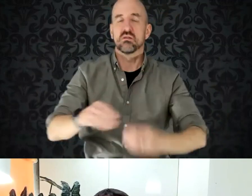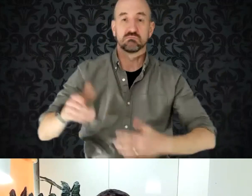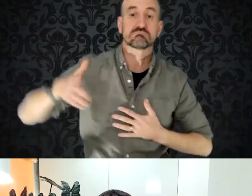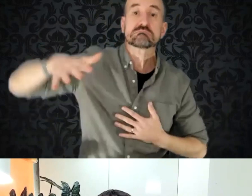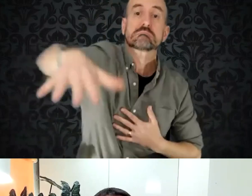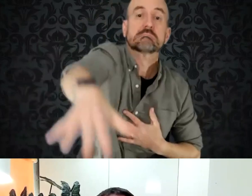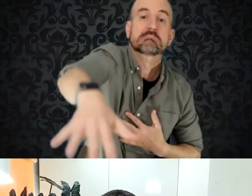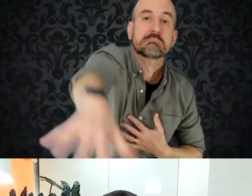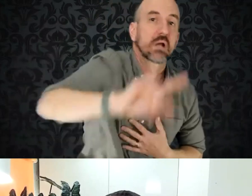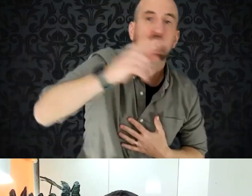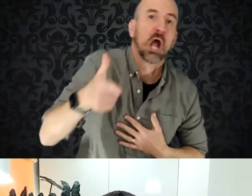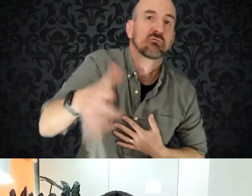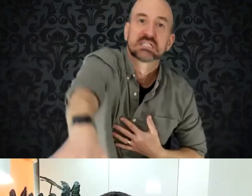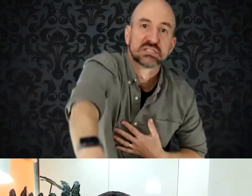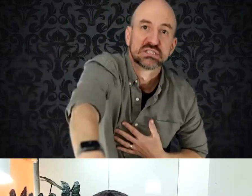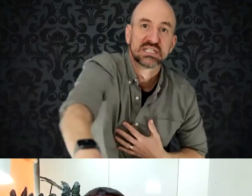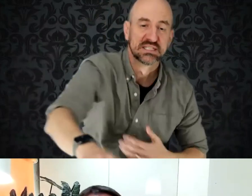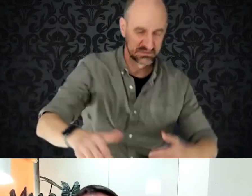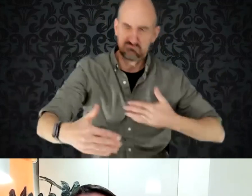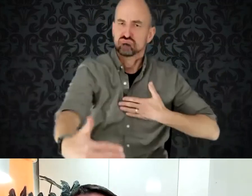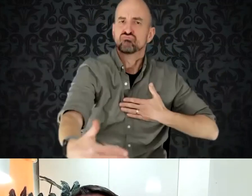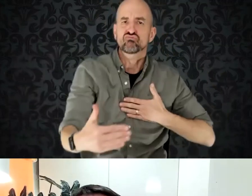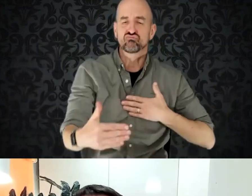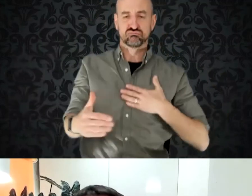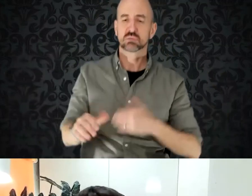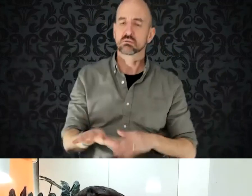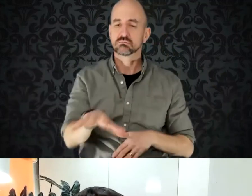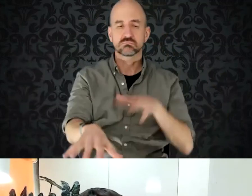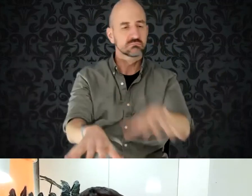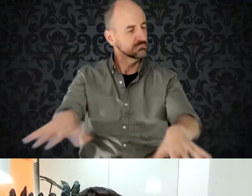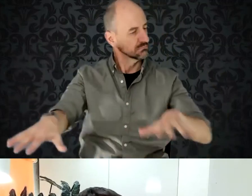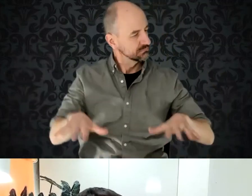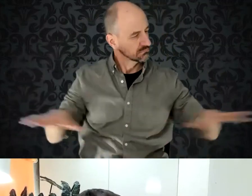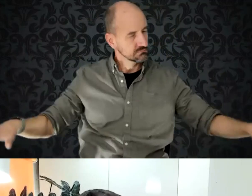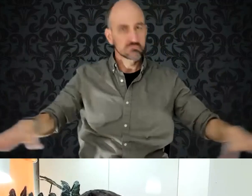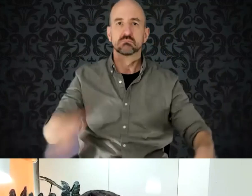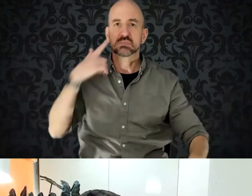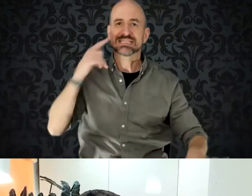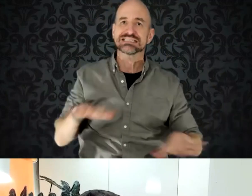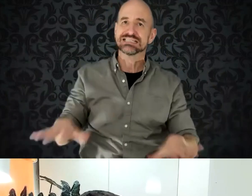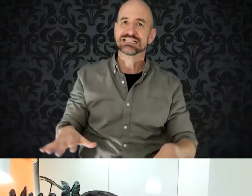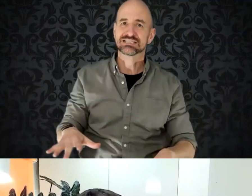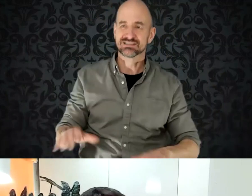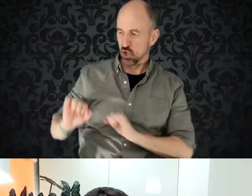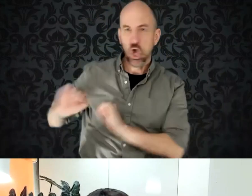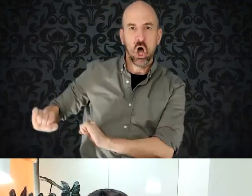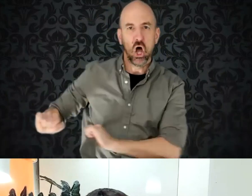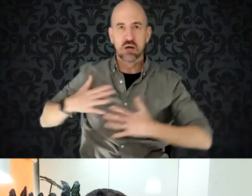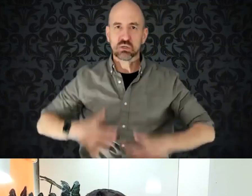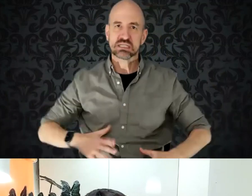well, sometimes they have a deeper back, which is just beyond your knees. Always think about how far the individual can reach.